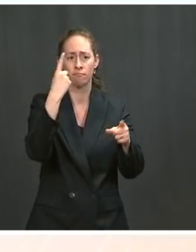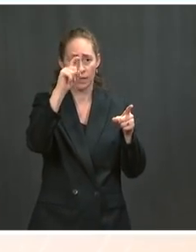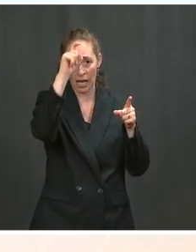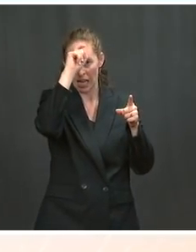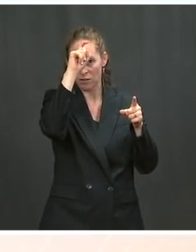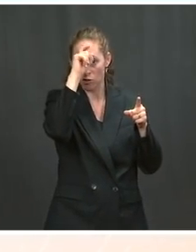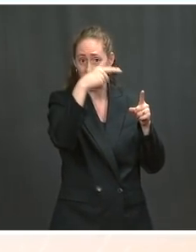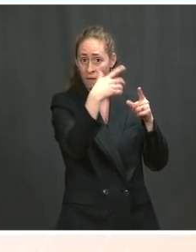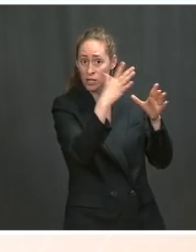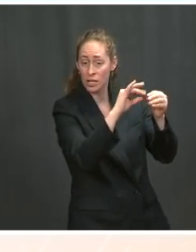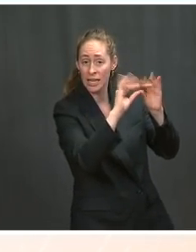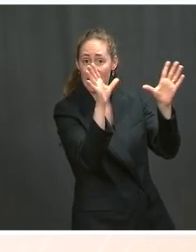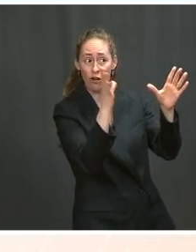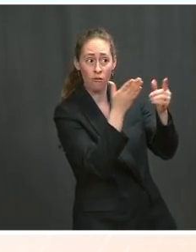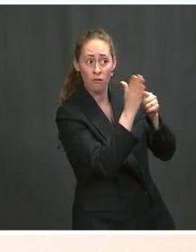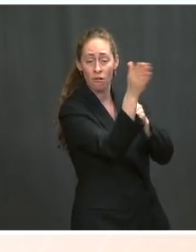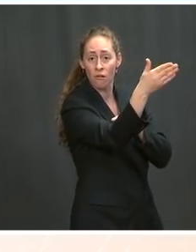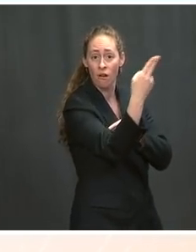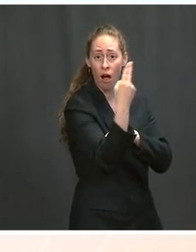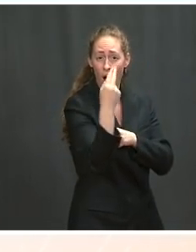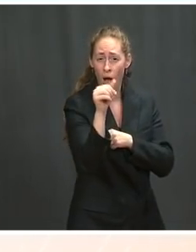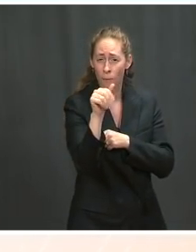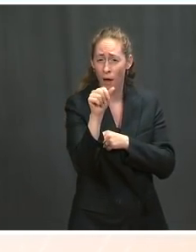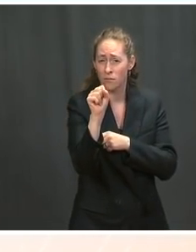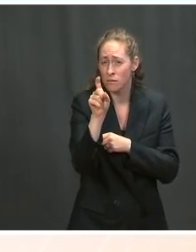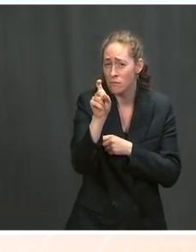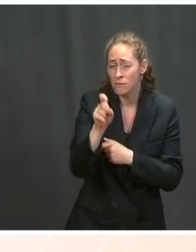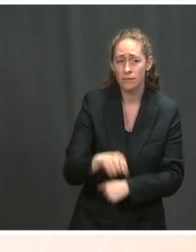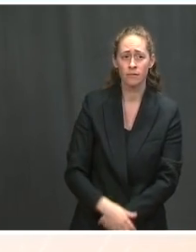talking in part to the Egyptians and others in the region